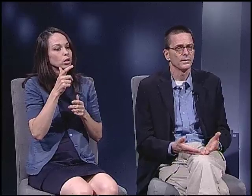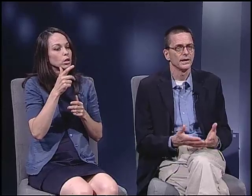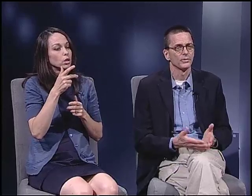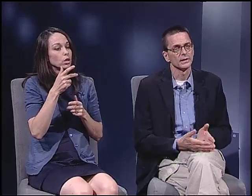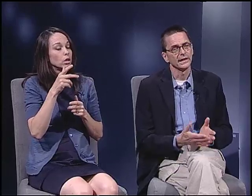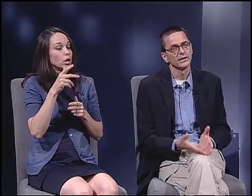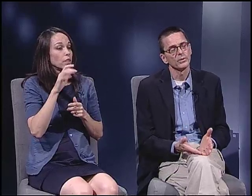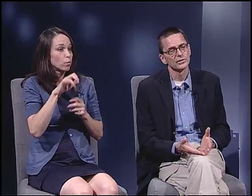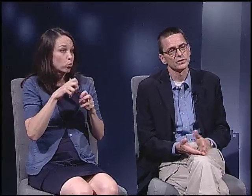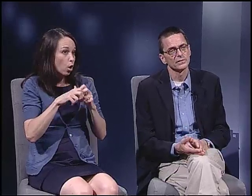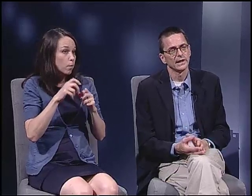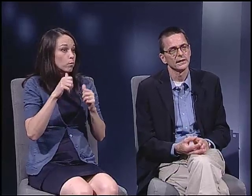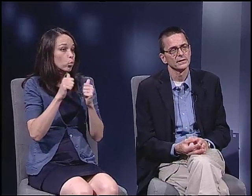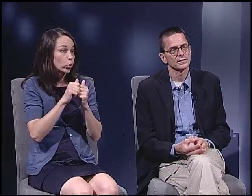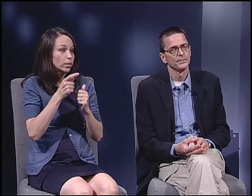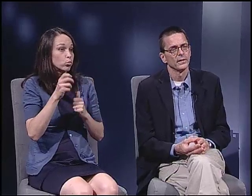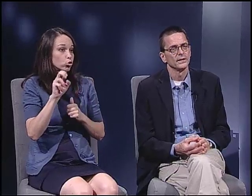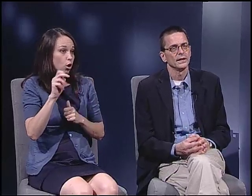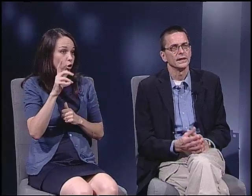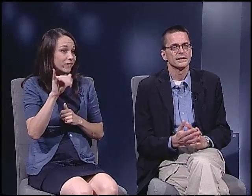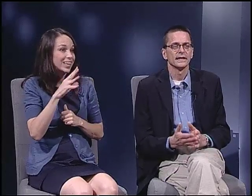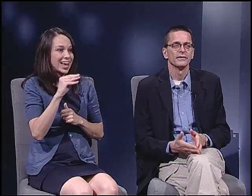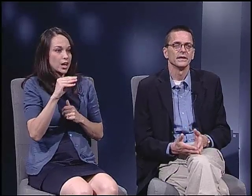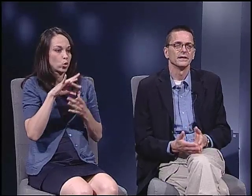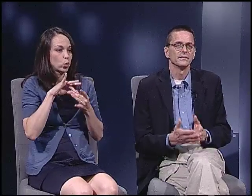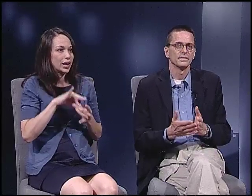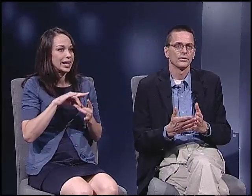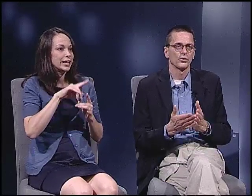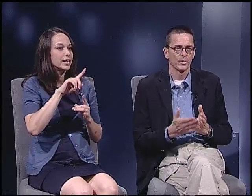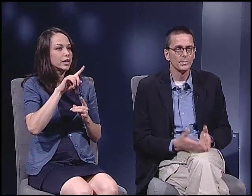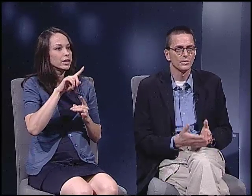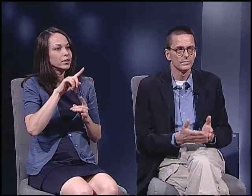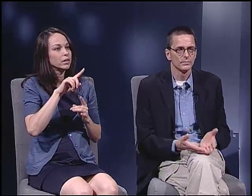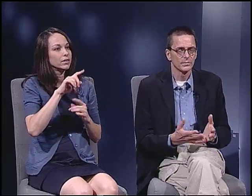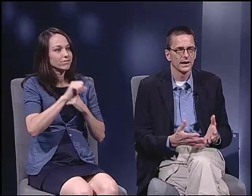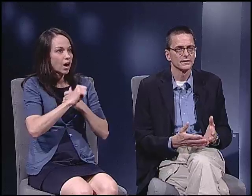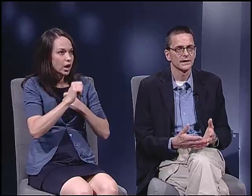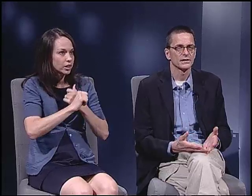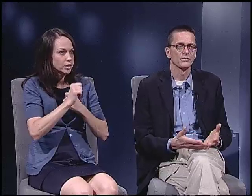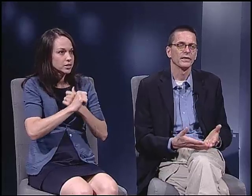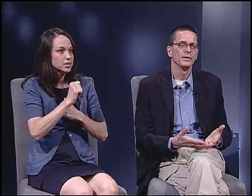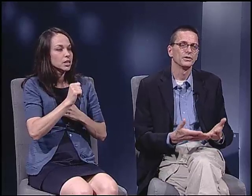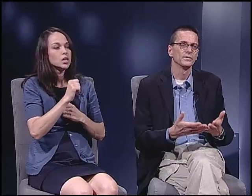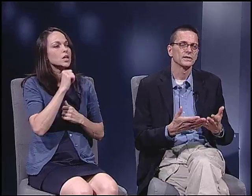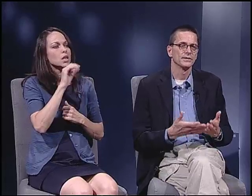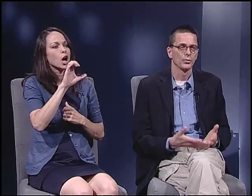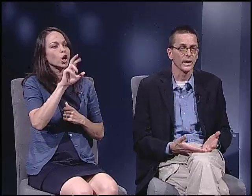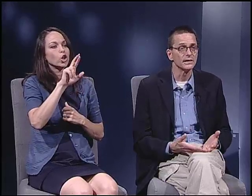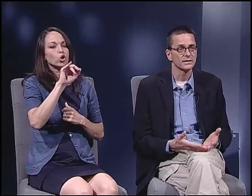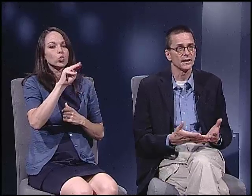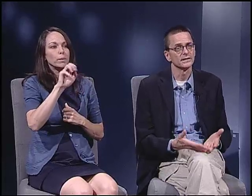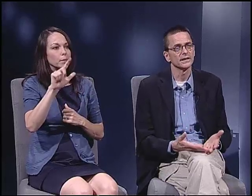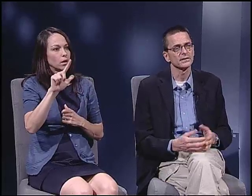and the related questions of violence instead of in a criminal context to bring them into a civil rights context.